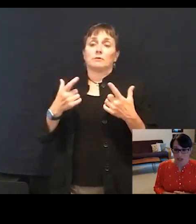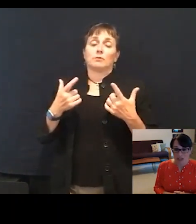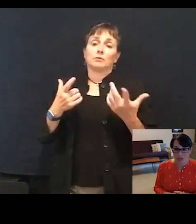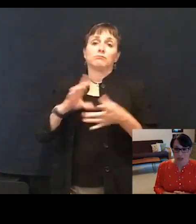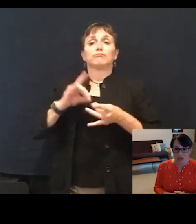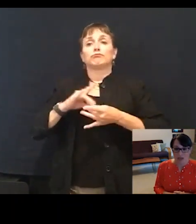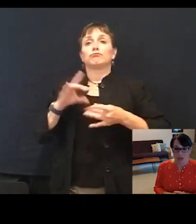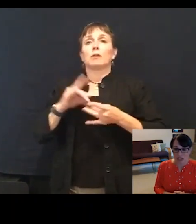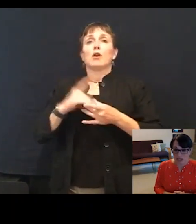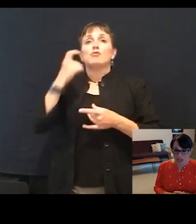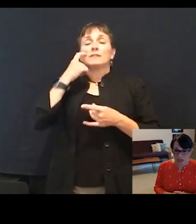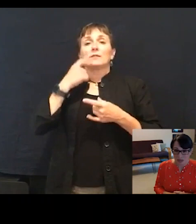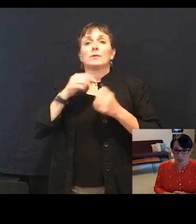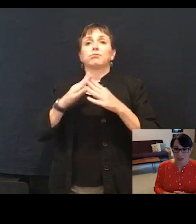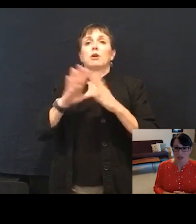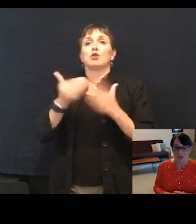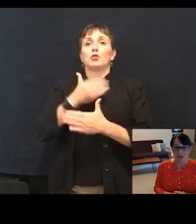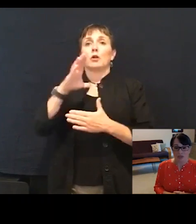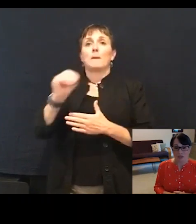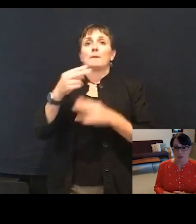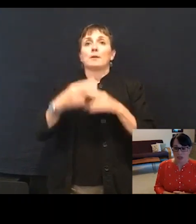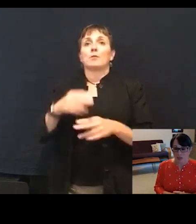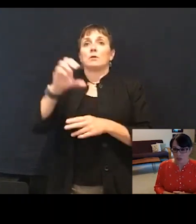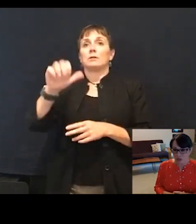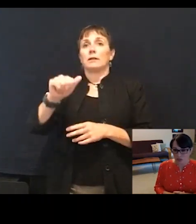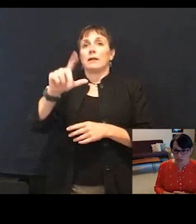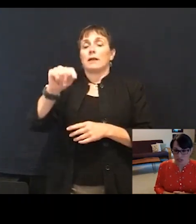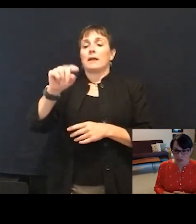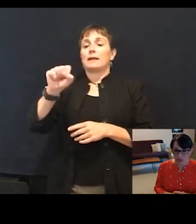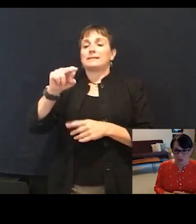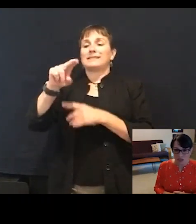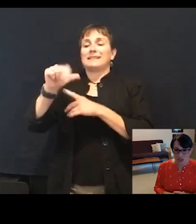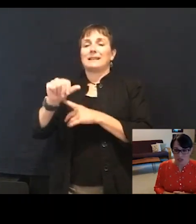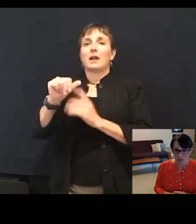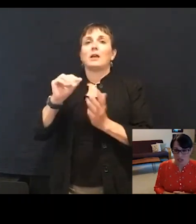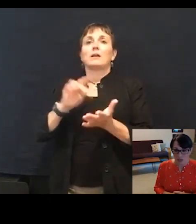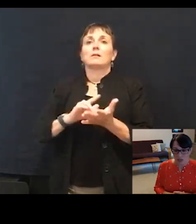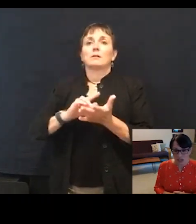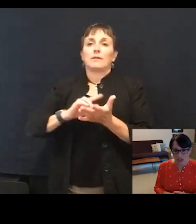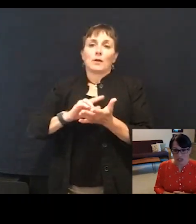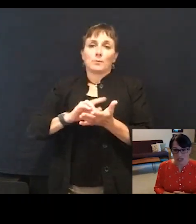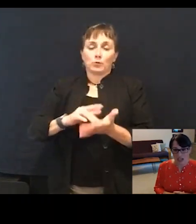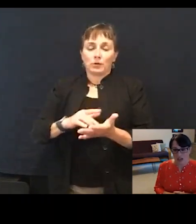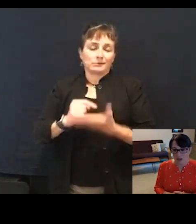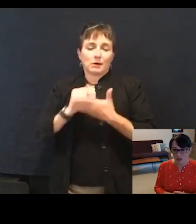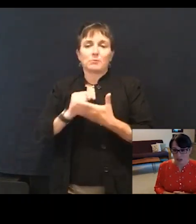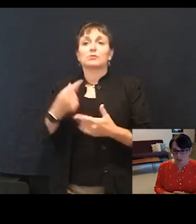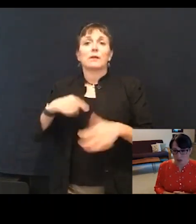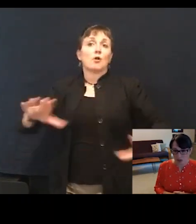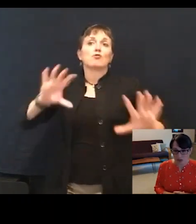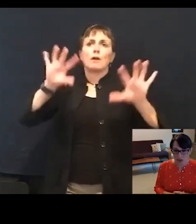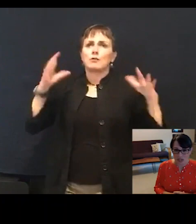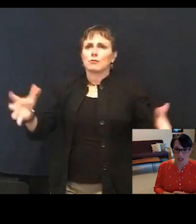We have a great team. We have some great major investors, the Foundation Fighting Blindness and Hatteras Venture Partners.